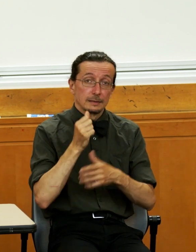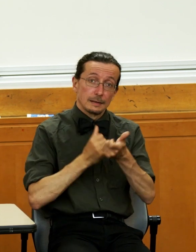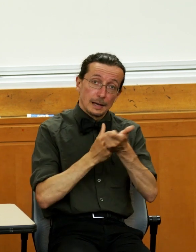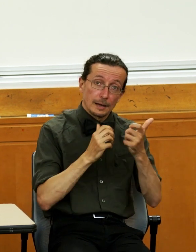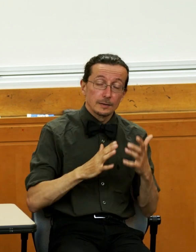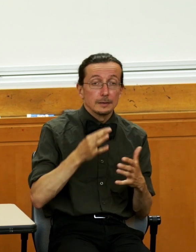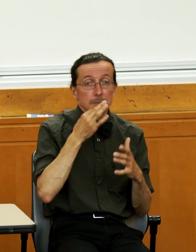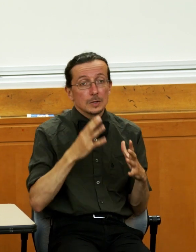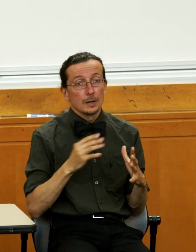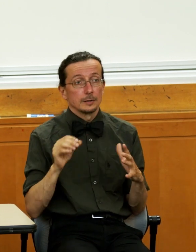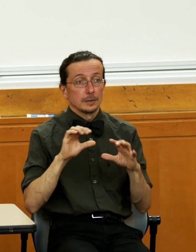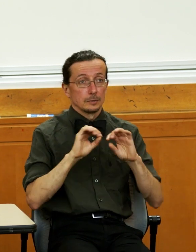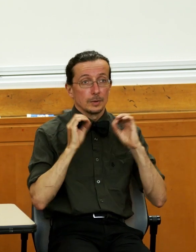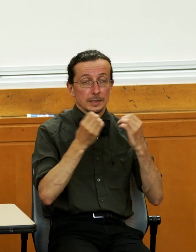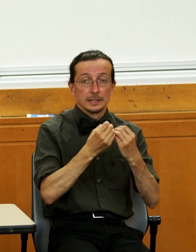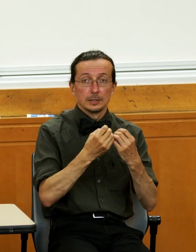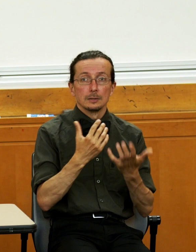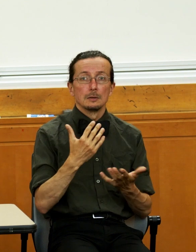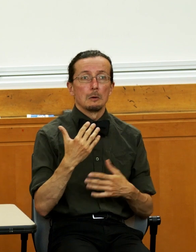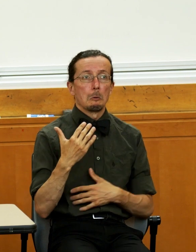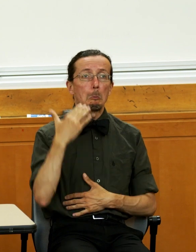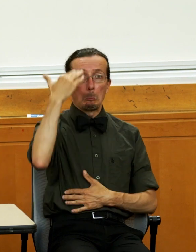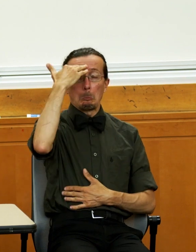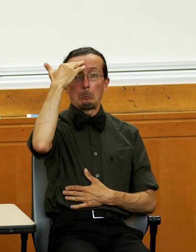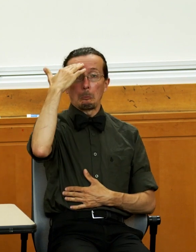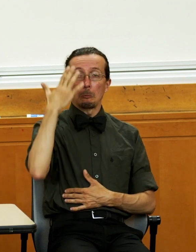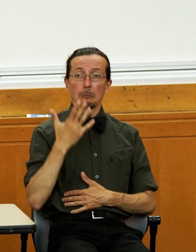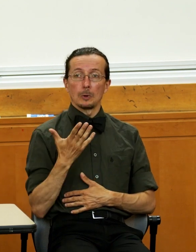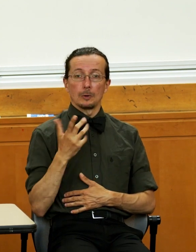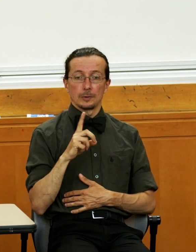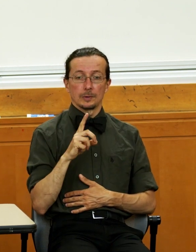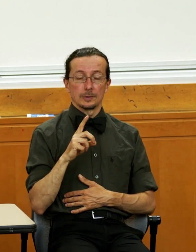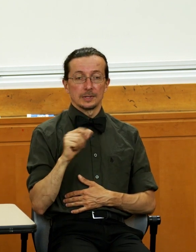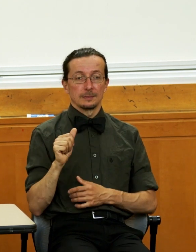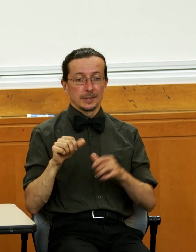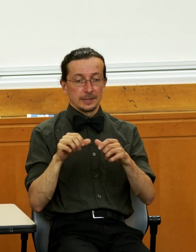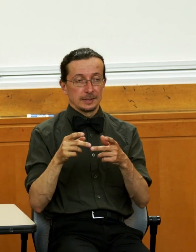and organizations, aware of the criticisms of the whiteness of disability spaces, have used